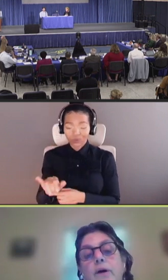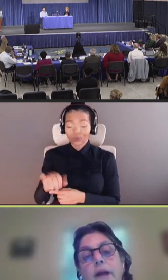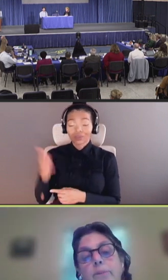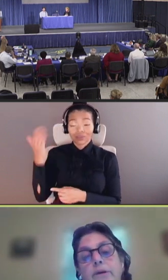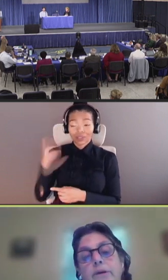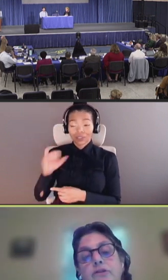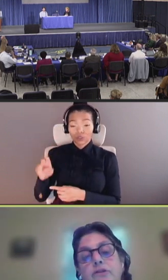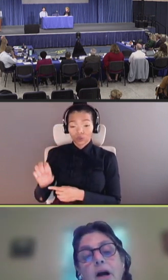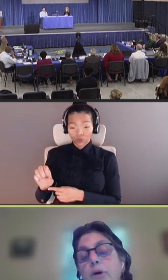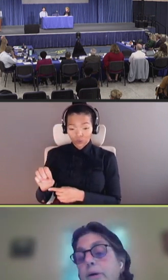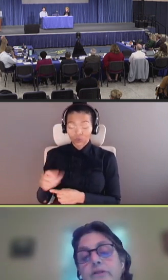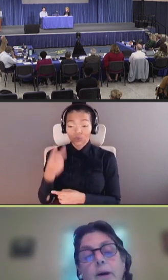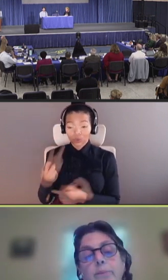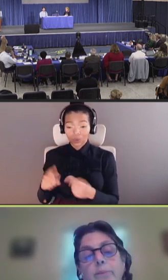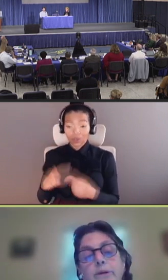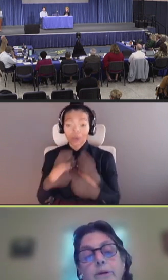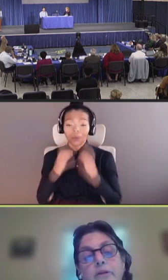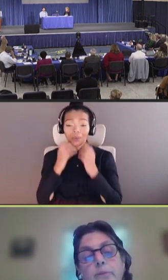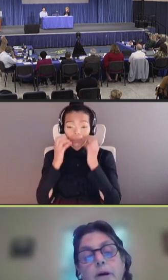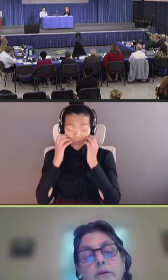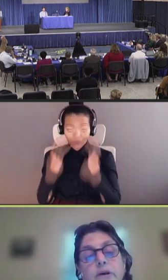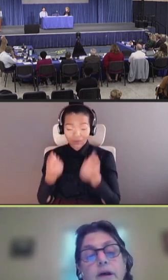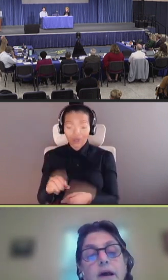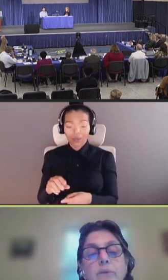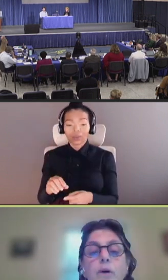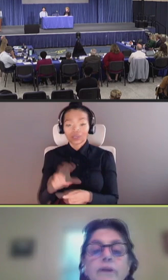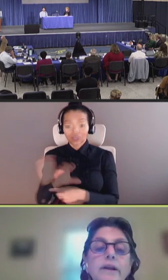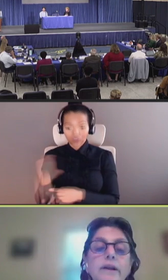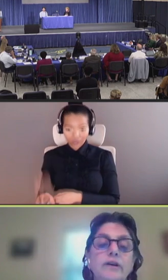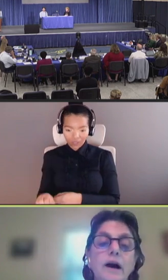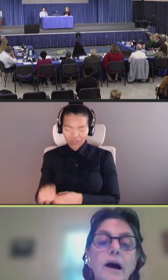happened in Chicago, but it's happened in other parts. And one that I forgot,